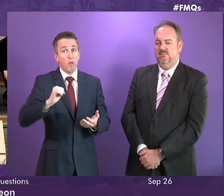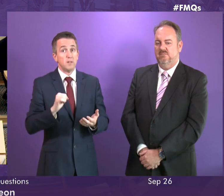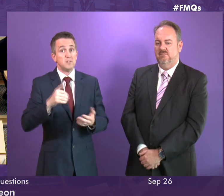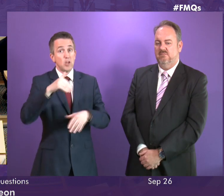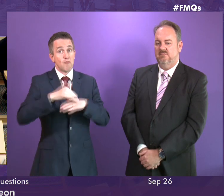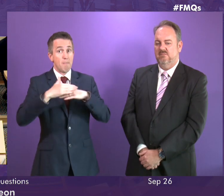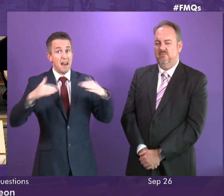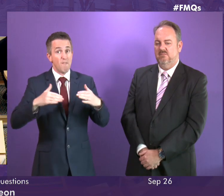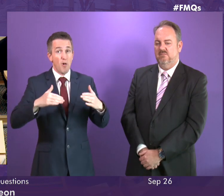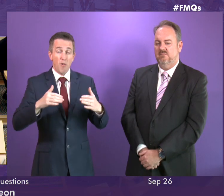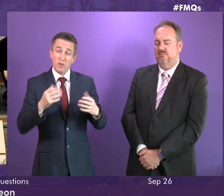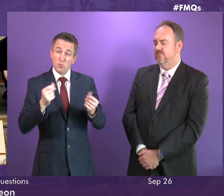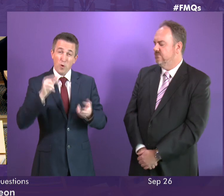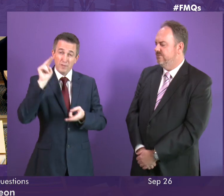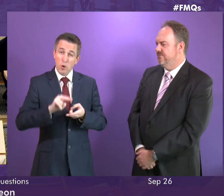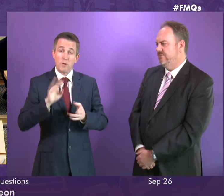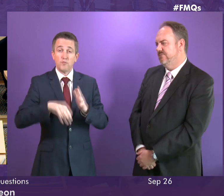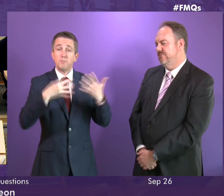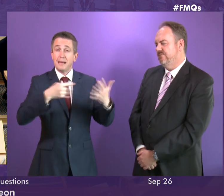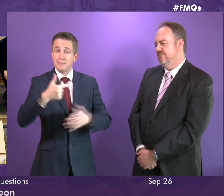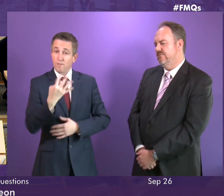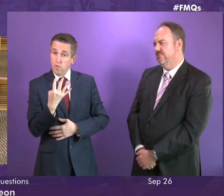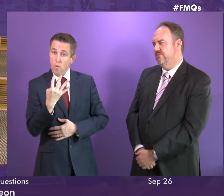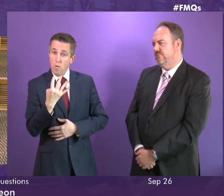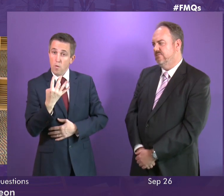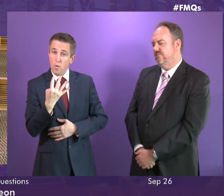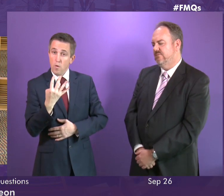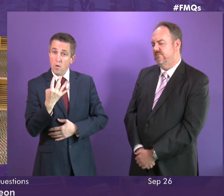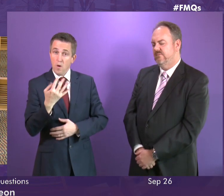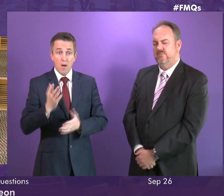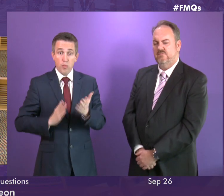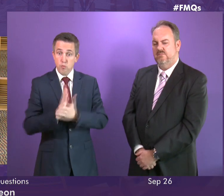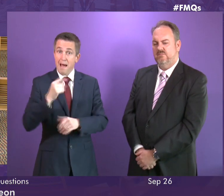since 1974. Over the period that the Government has been in office, since 2006-07, crime overall